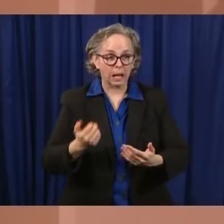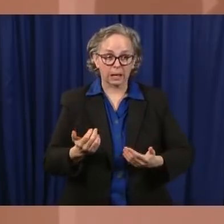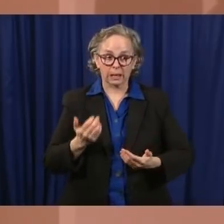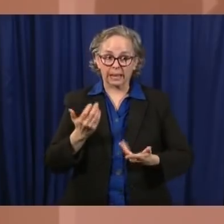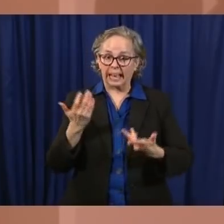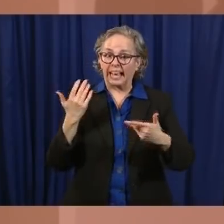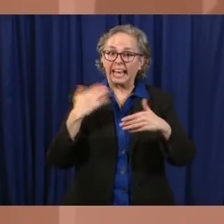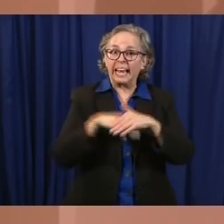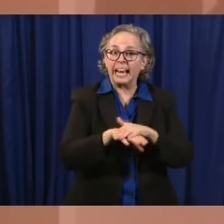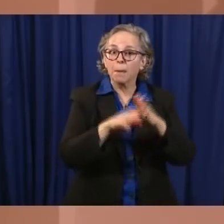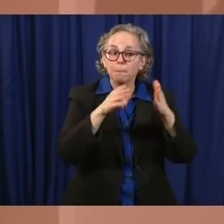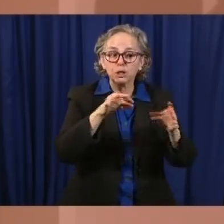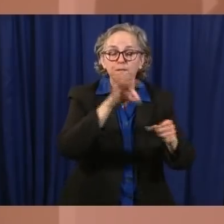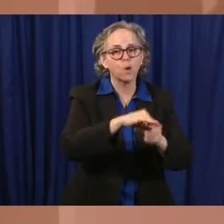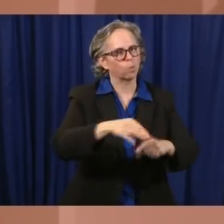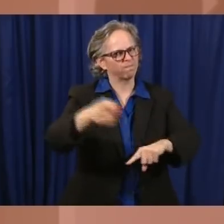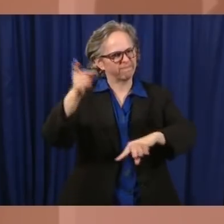TODAY, WHEN YOU HAVE TO